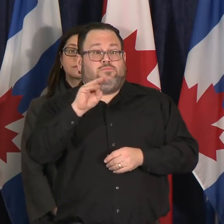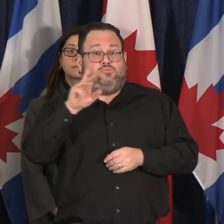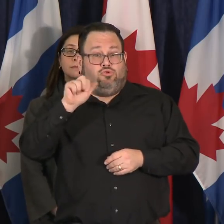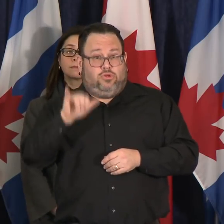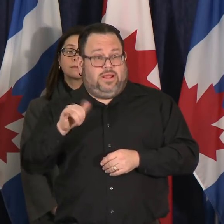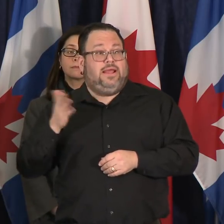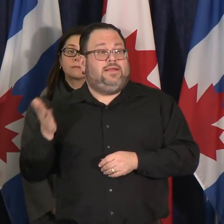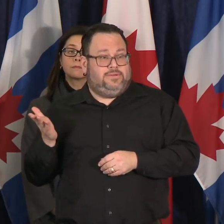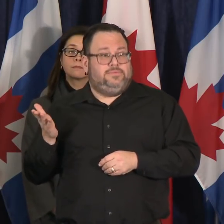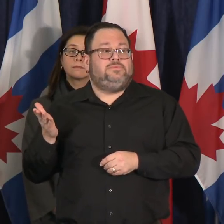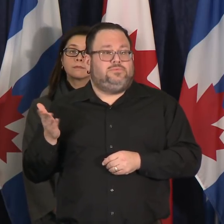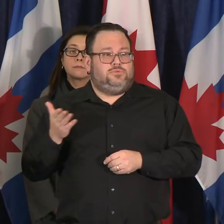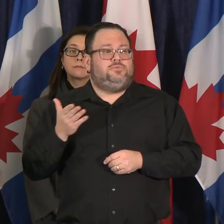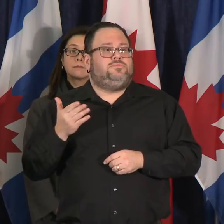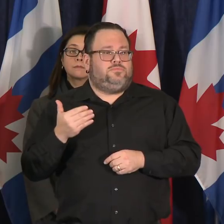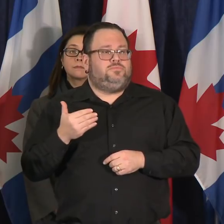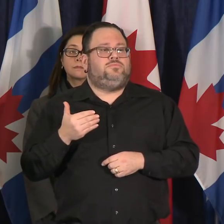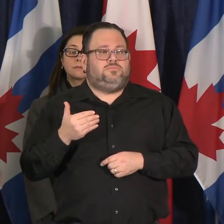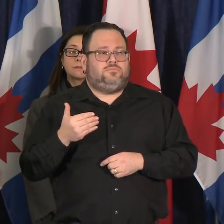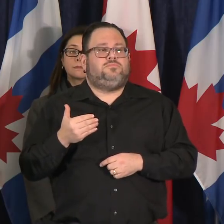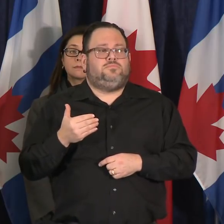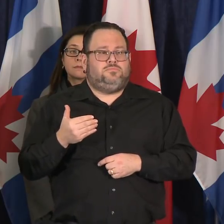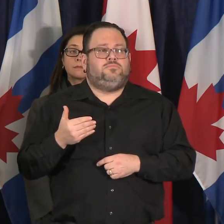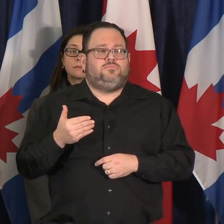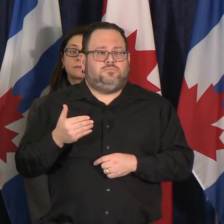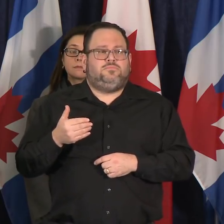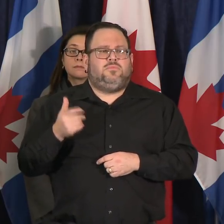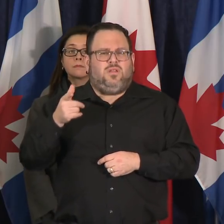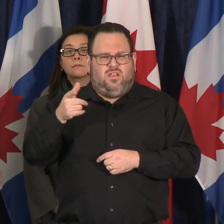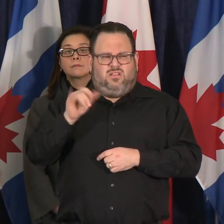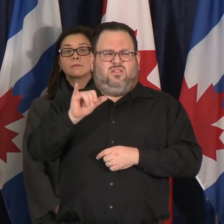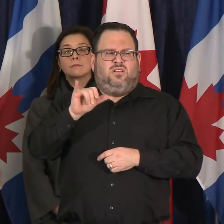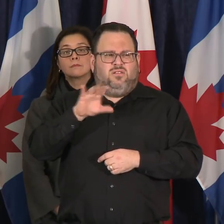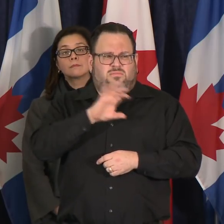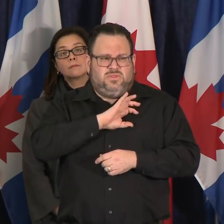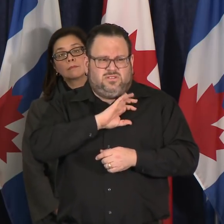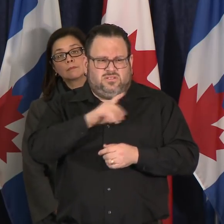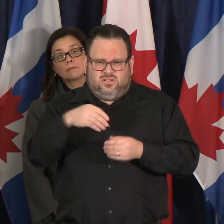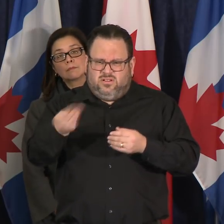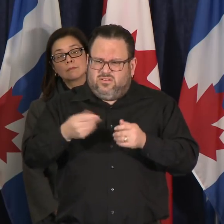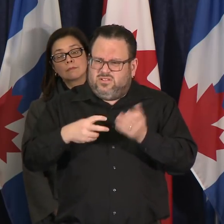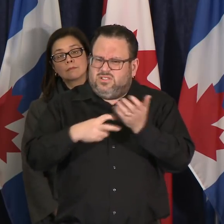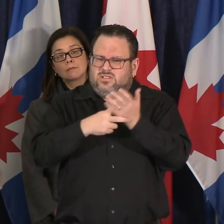you're telling people to stay at home there are areas where obviously when